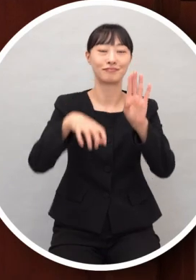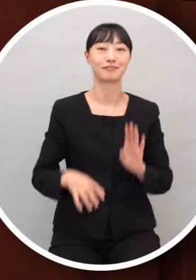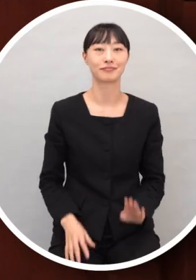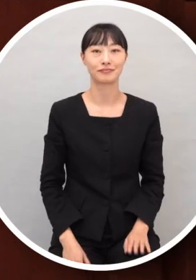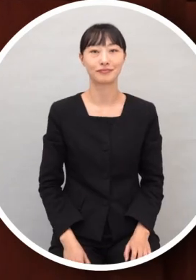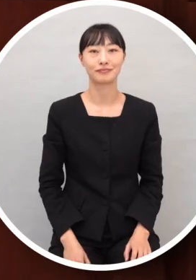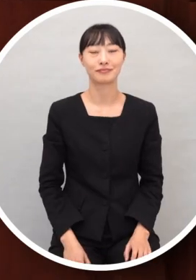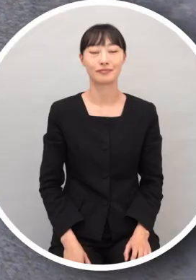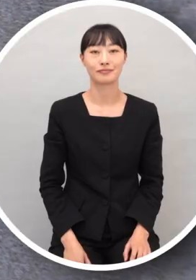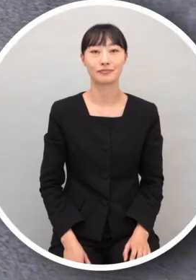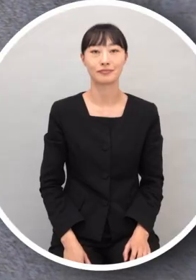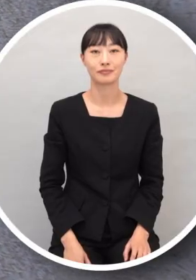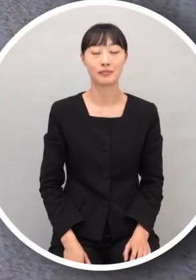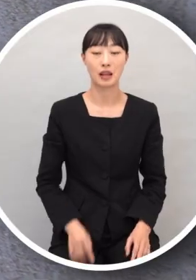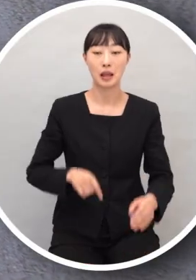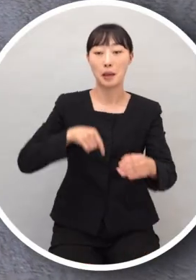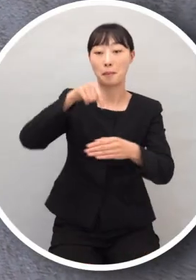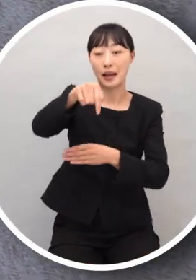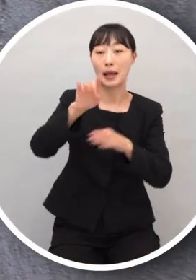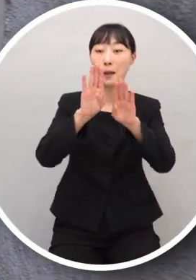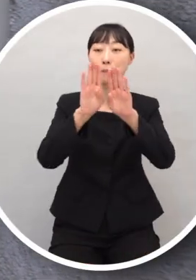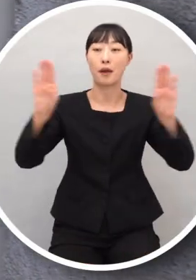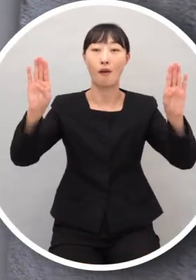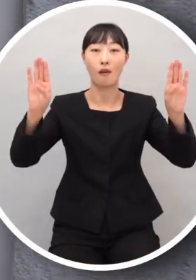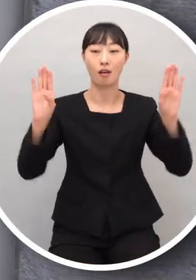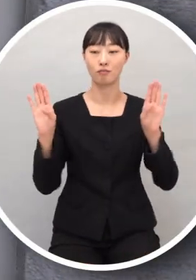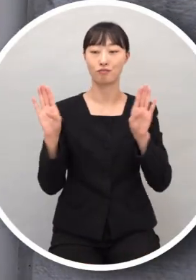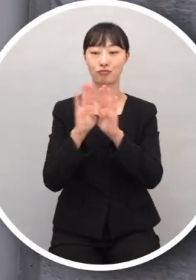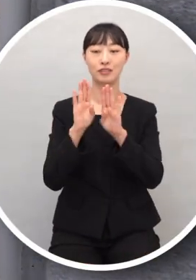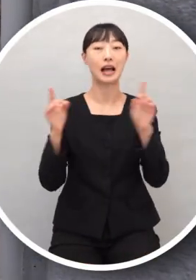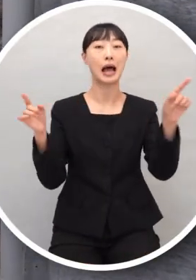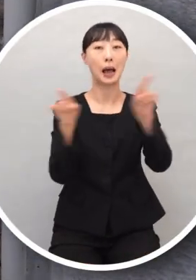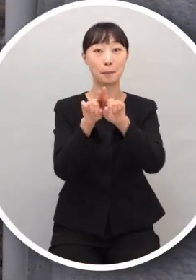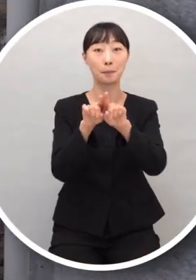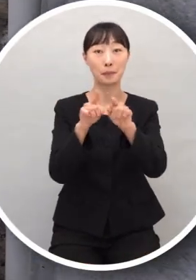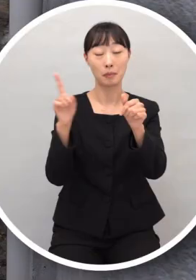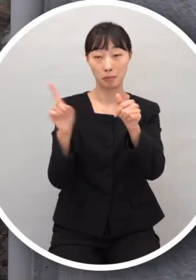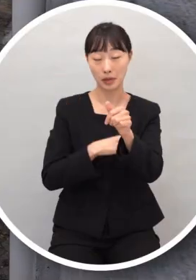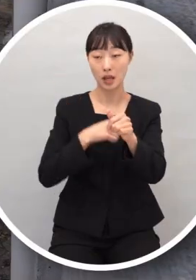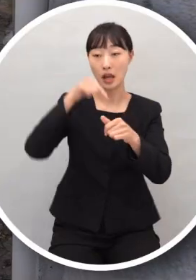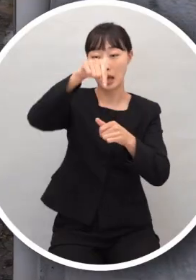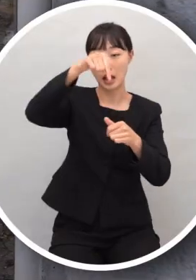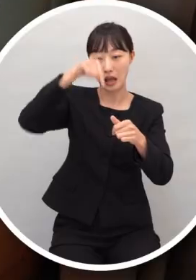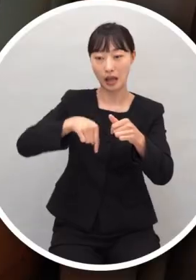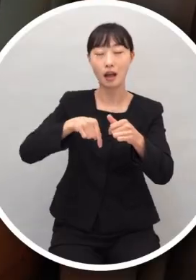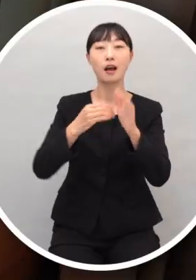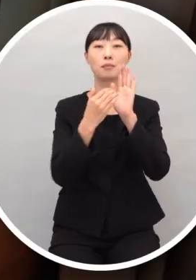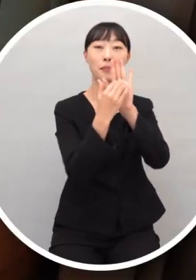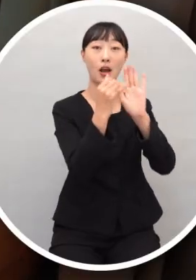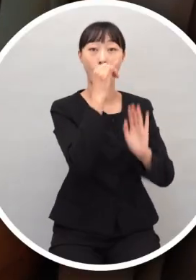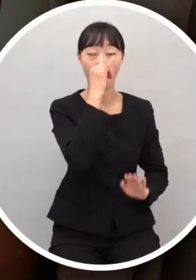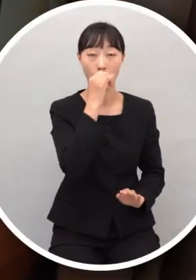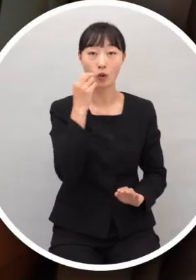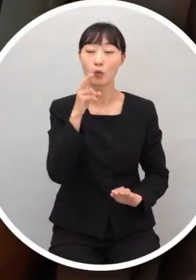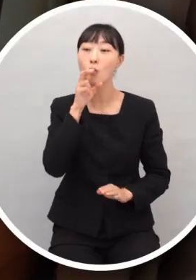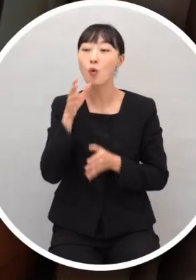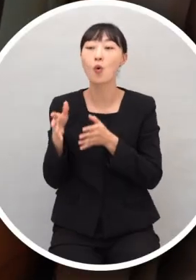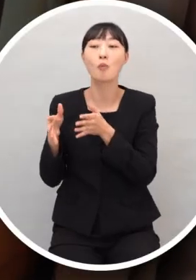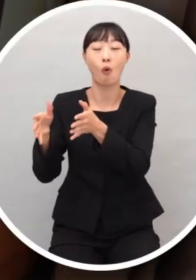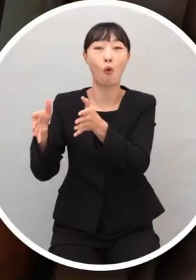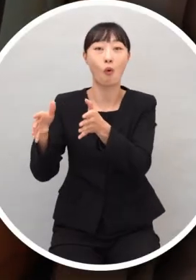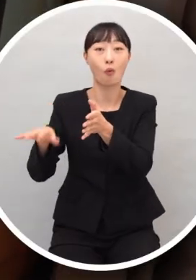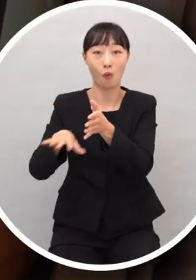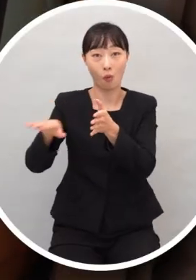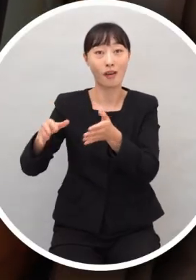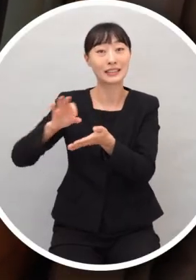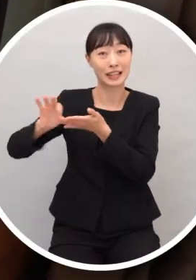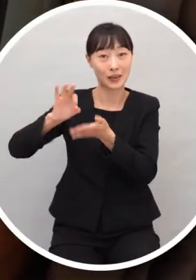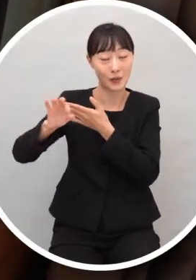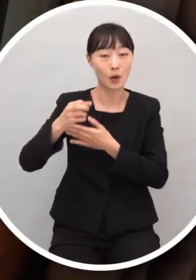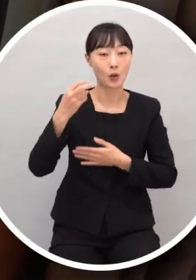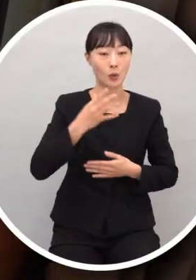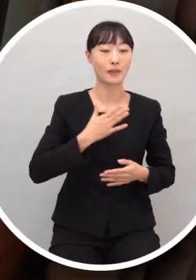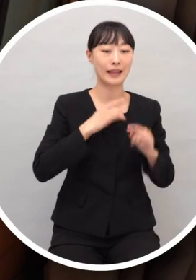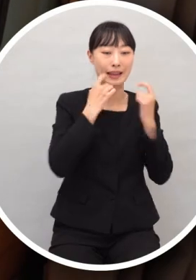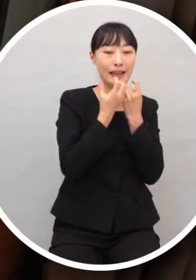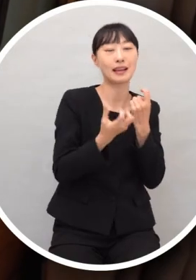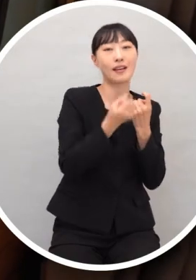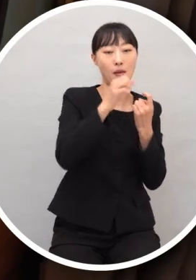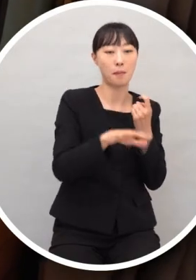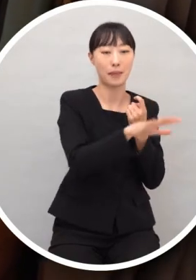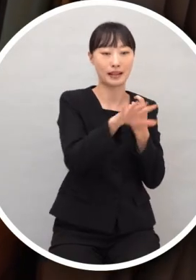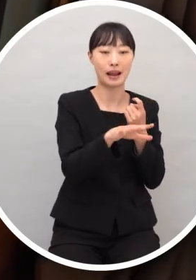The mungan and the outer wall keeps the interior private while linking the private courtyard to the public alleyway.